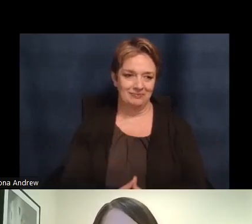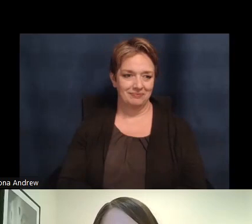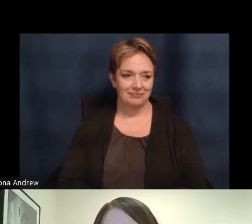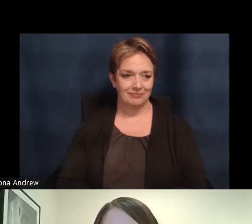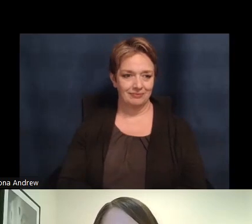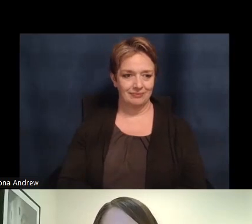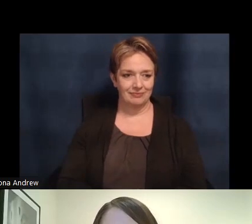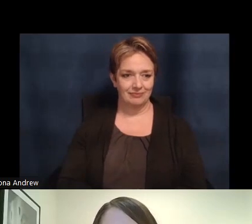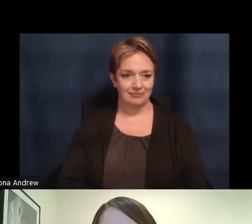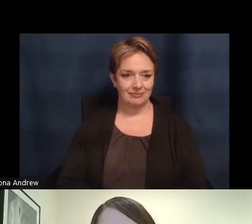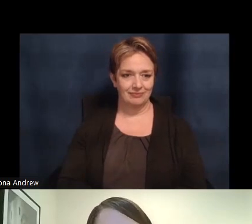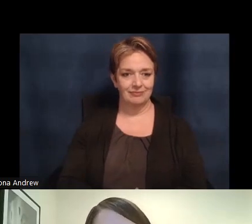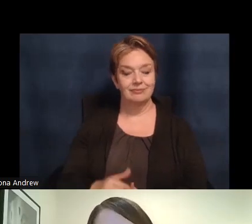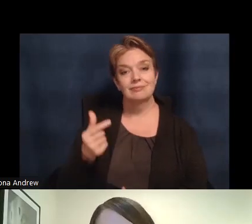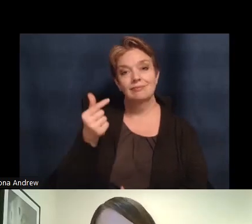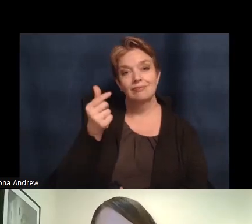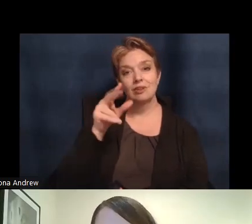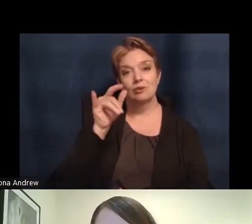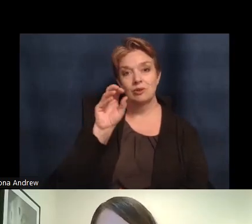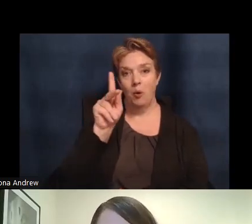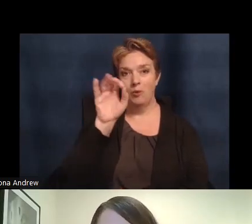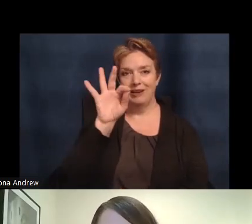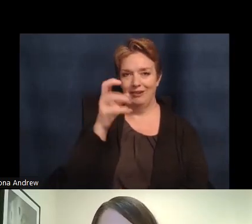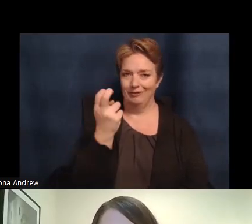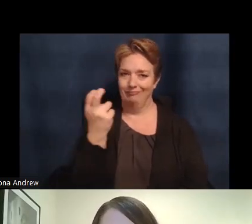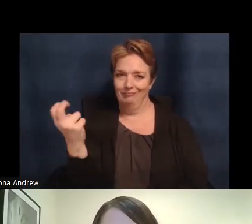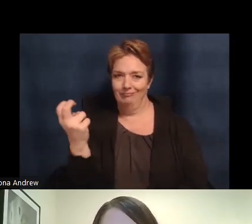You can see Georgia O’Keeffe over here, sitting at the head of the dining table.